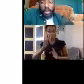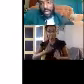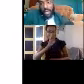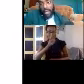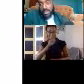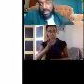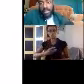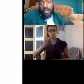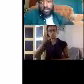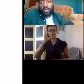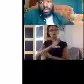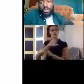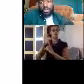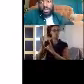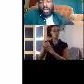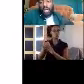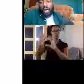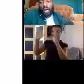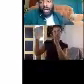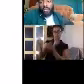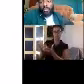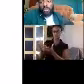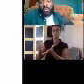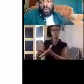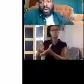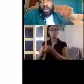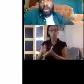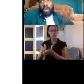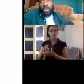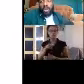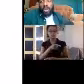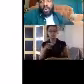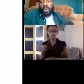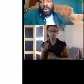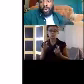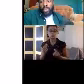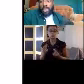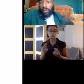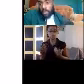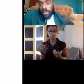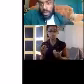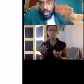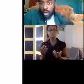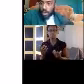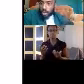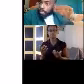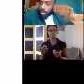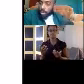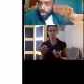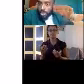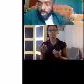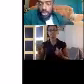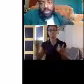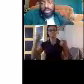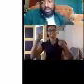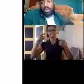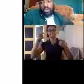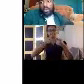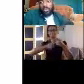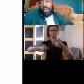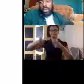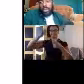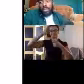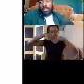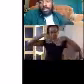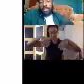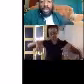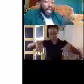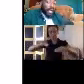and asks of you to, to, you know, be governed in a top-down approach to be, to be okay with